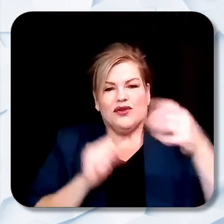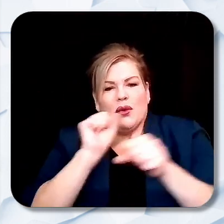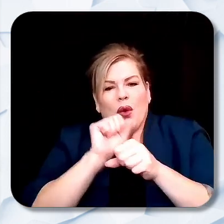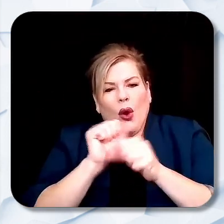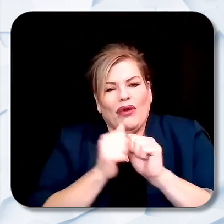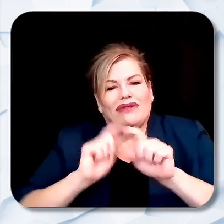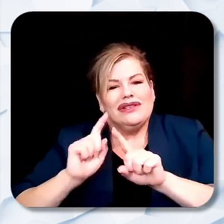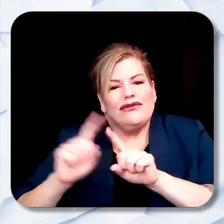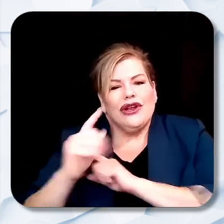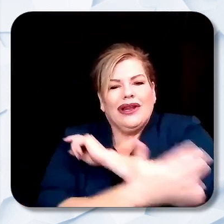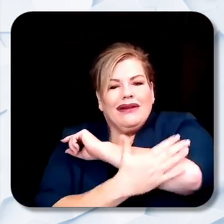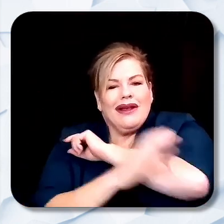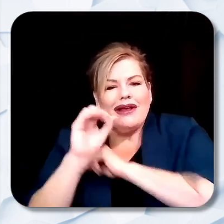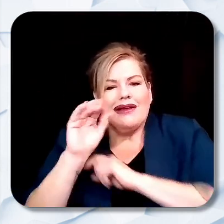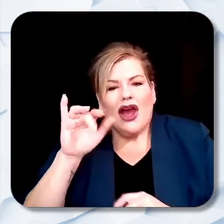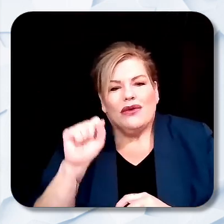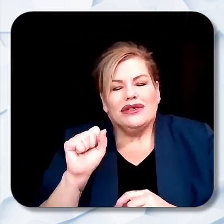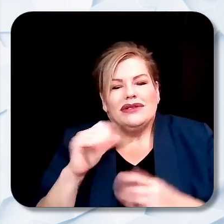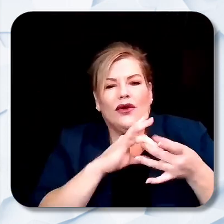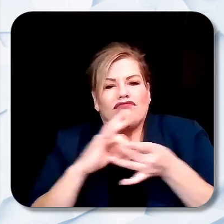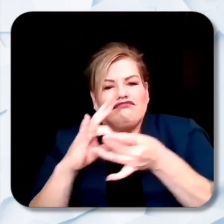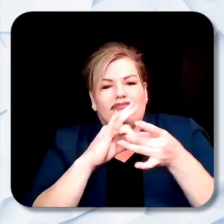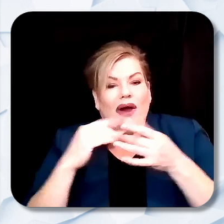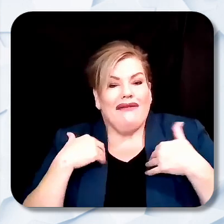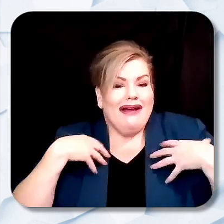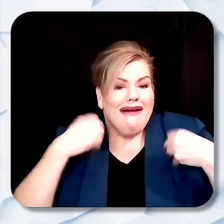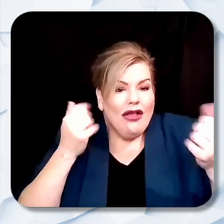the same type of thing. Um, we have health services. We've got the school districts.